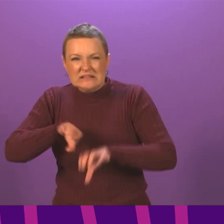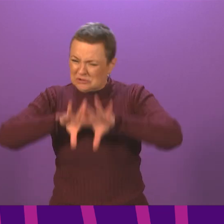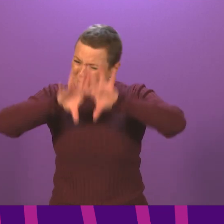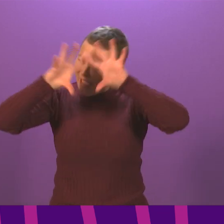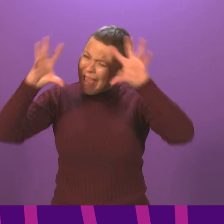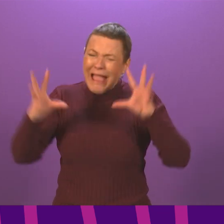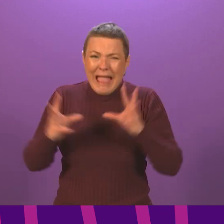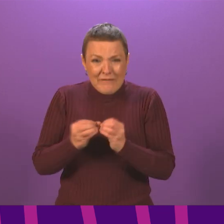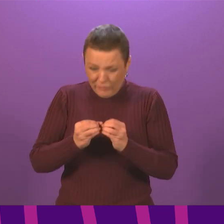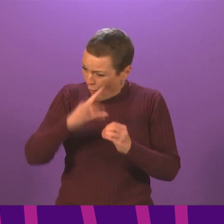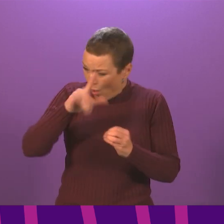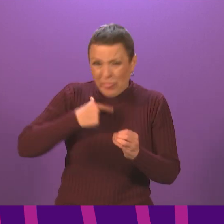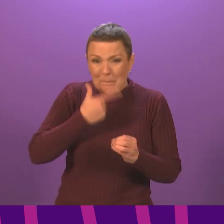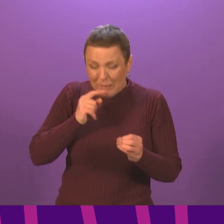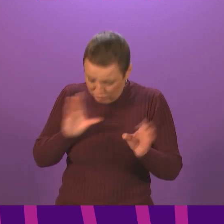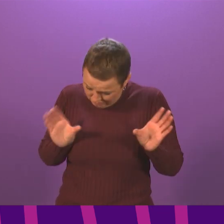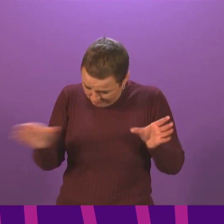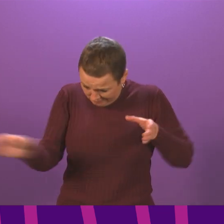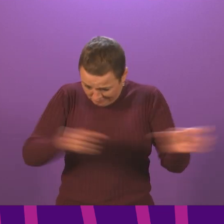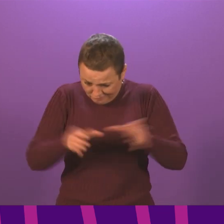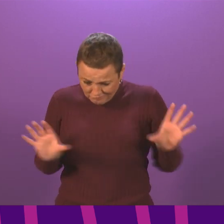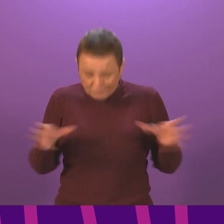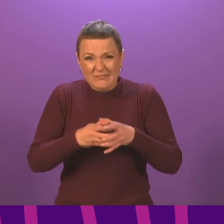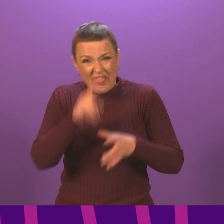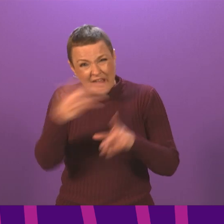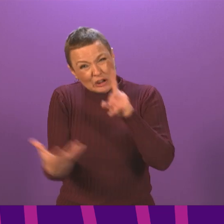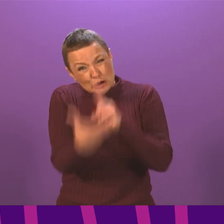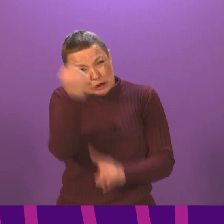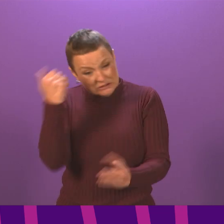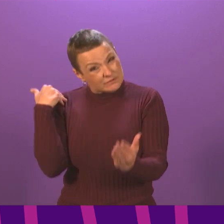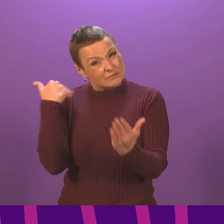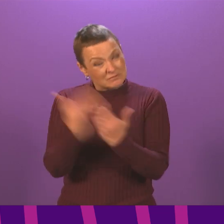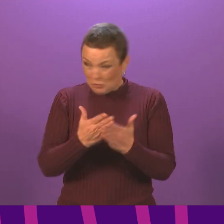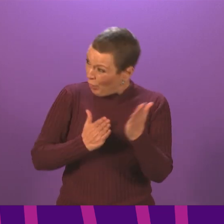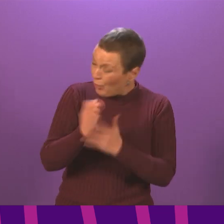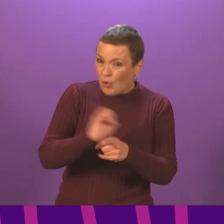scientists and all of our policy and delivery staff have secured and achieved in the face